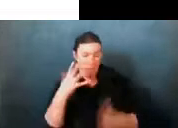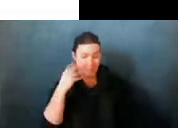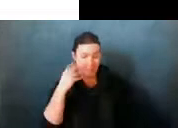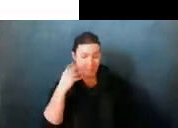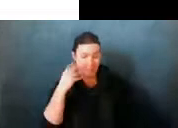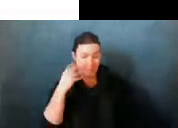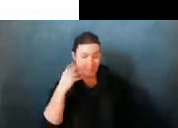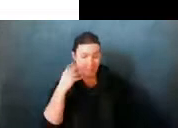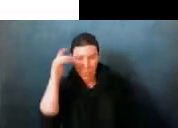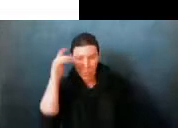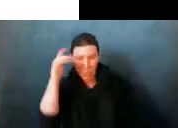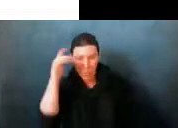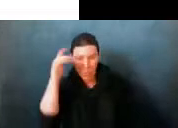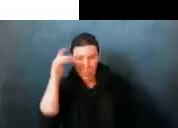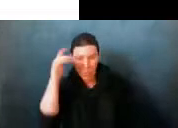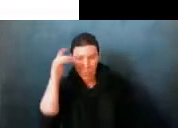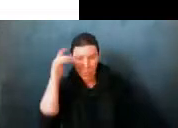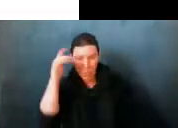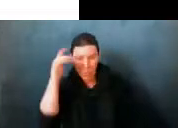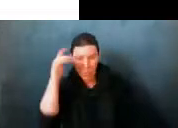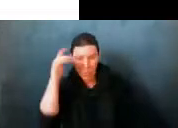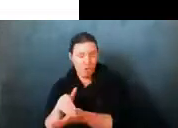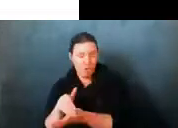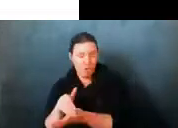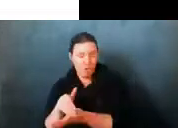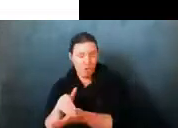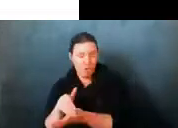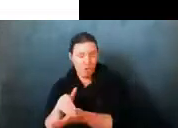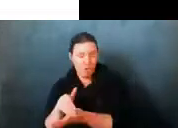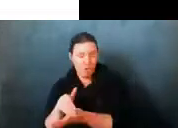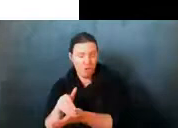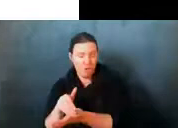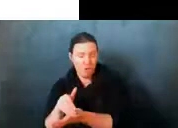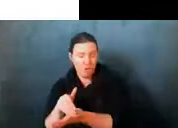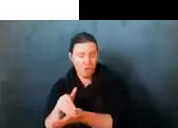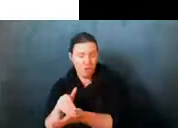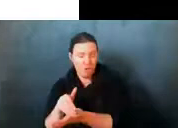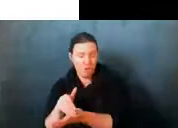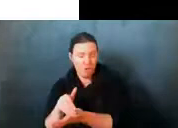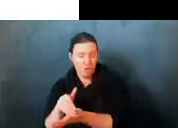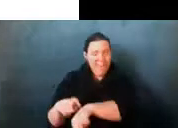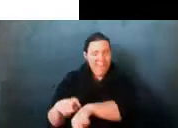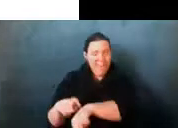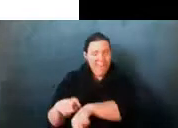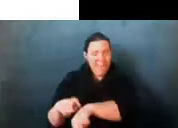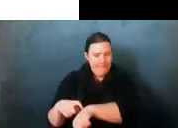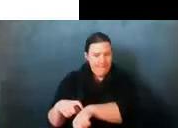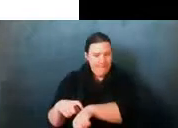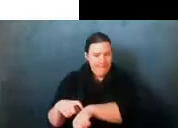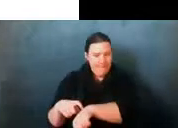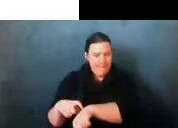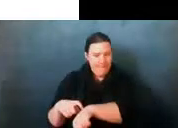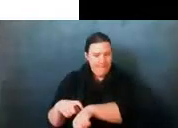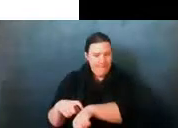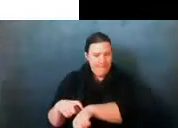I just needed a time to take a patient to the doctor. And HIPAA was thrown in my face as a barrier, you know?